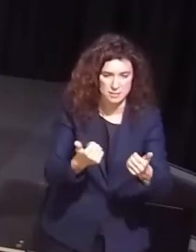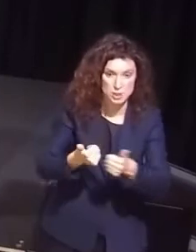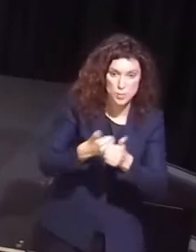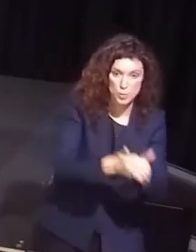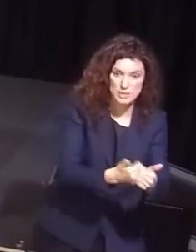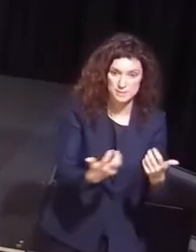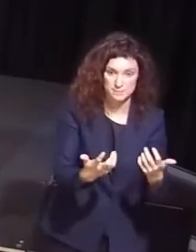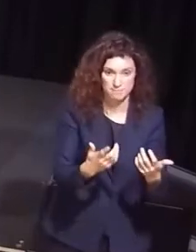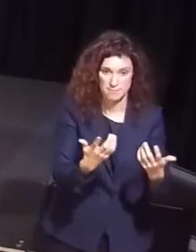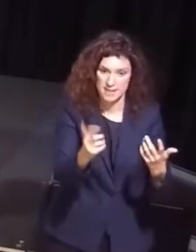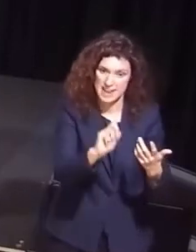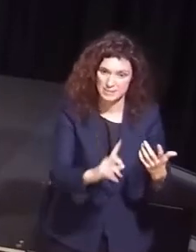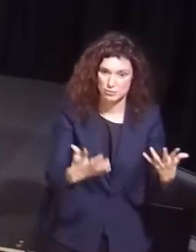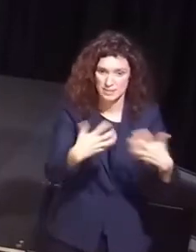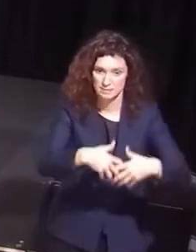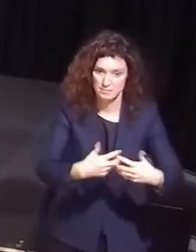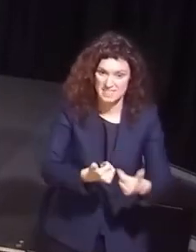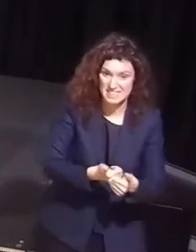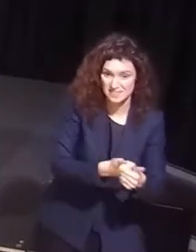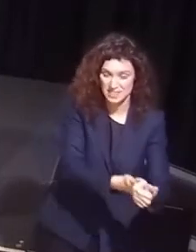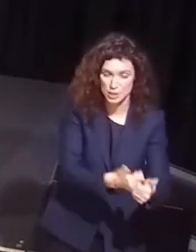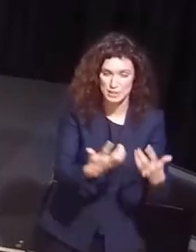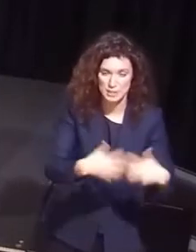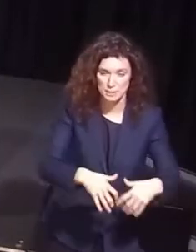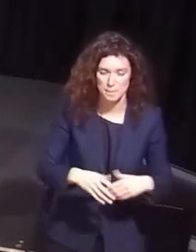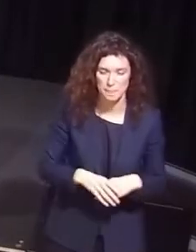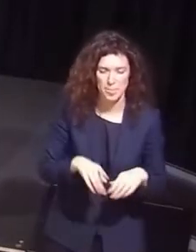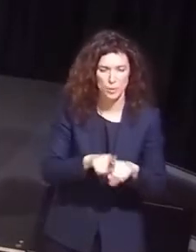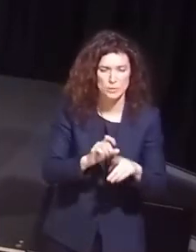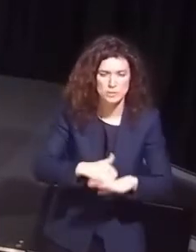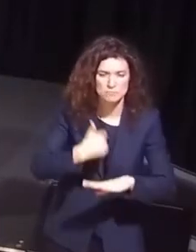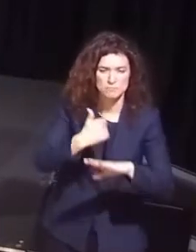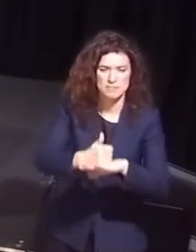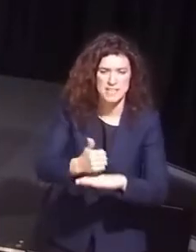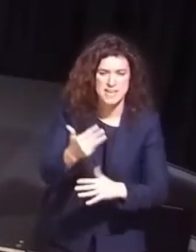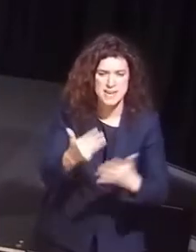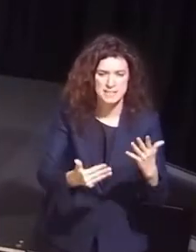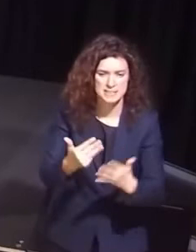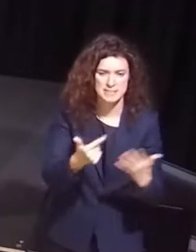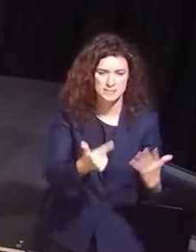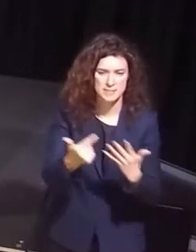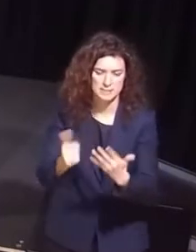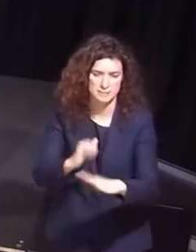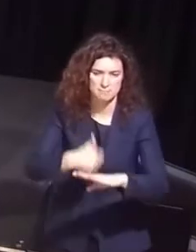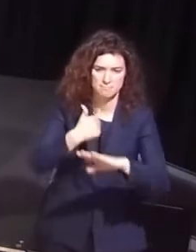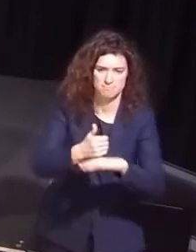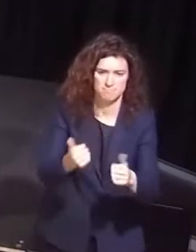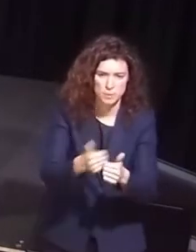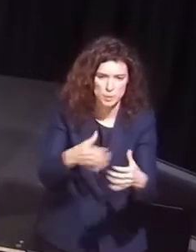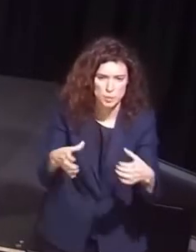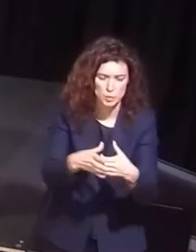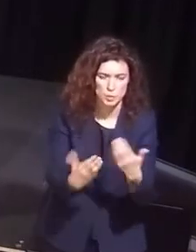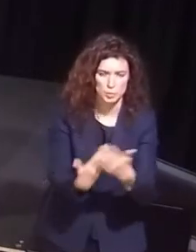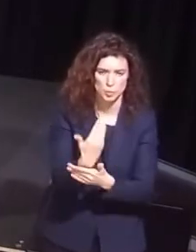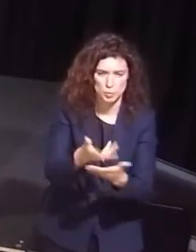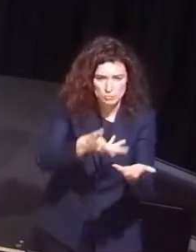Roger also co-founded AbilityNet in 1997, to provide advice on making computer technology more accessible to all.